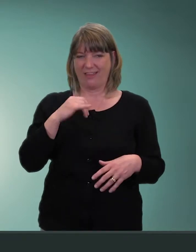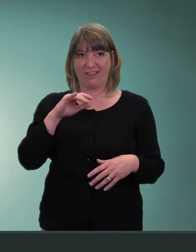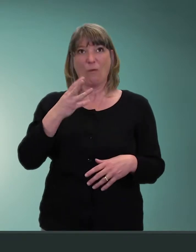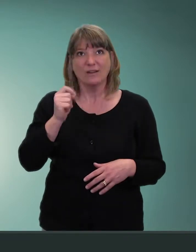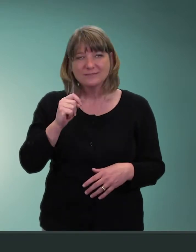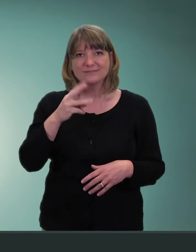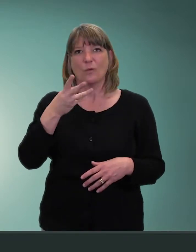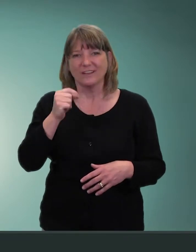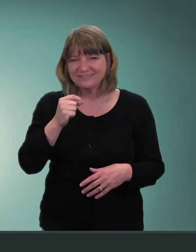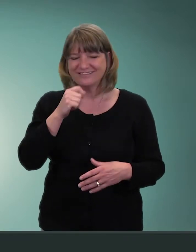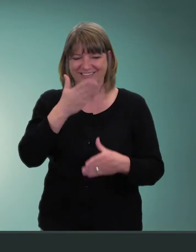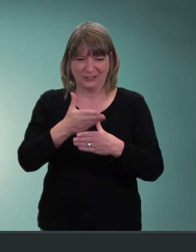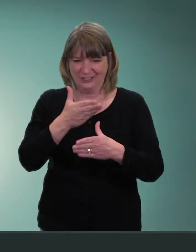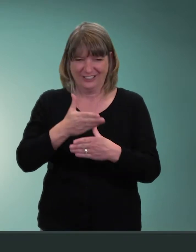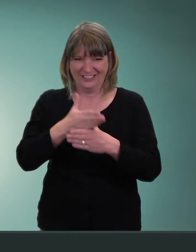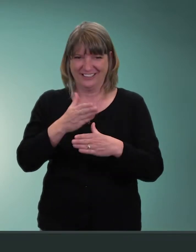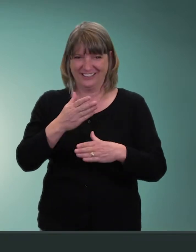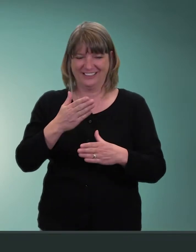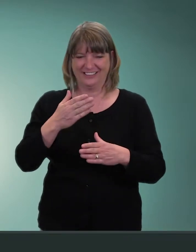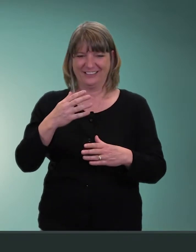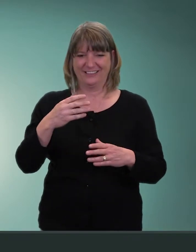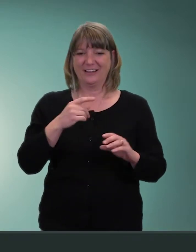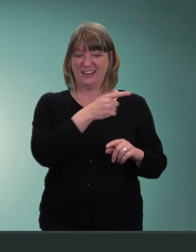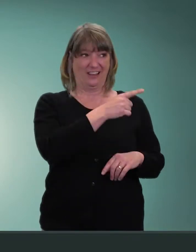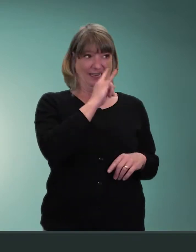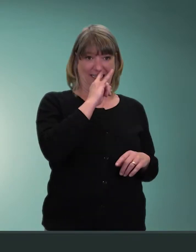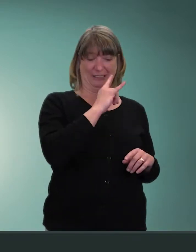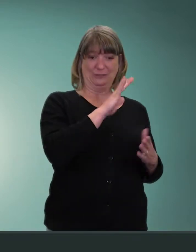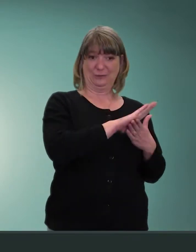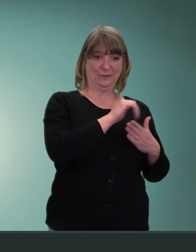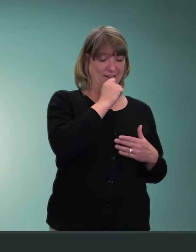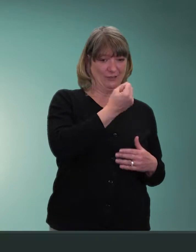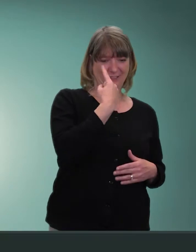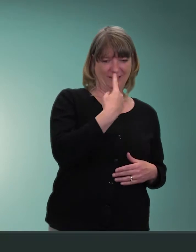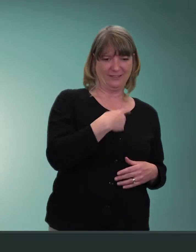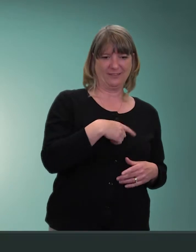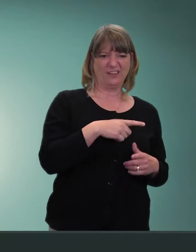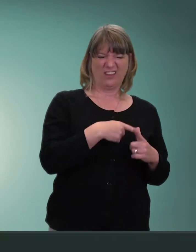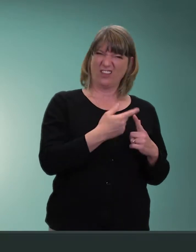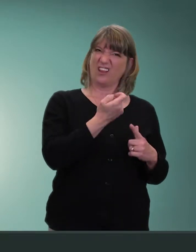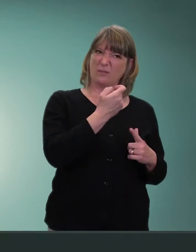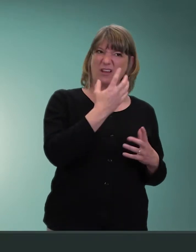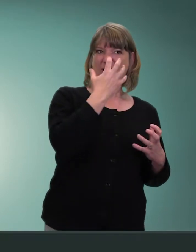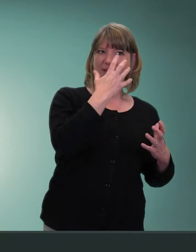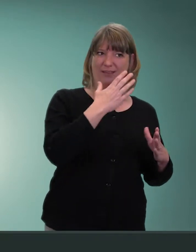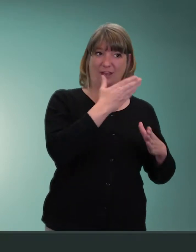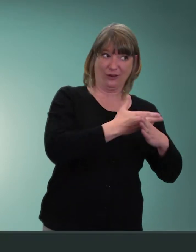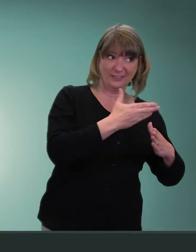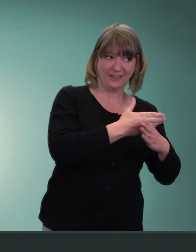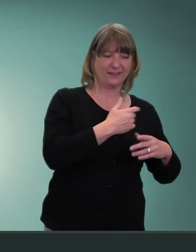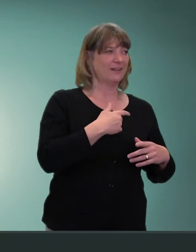"What?", more than once. But at school, some of the kids don't really understand, so they kind of get irritated and then I tell them